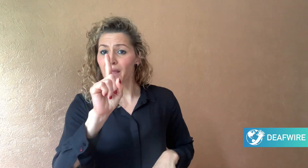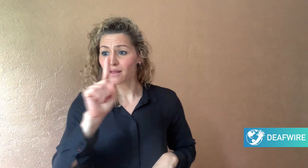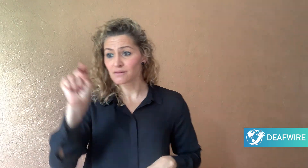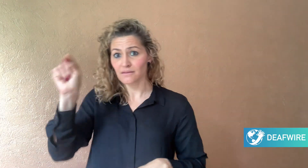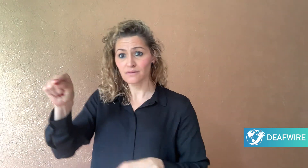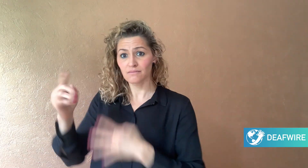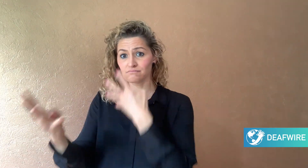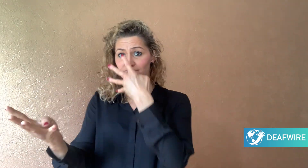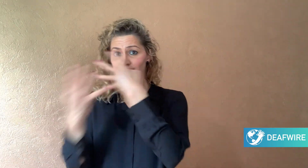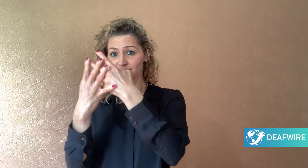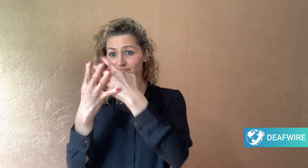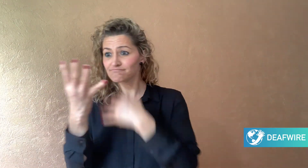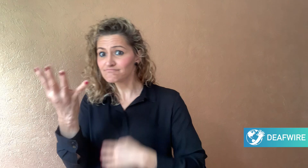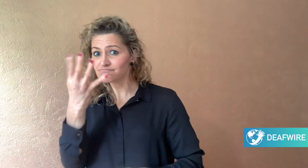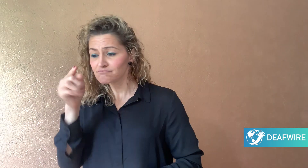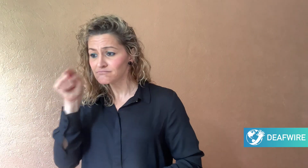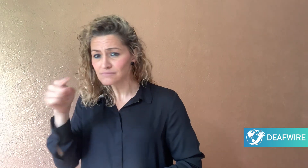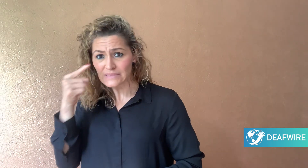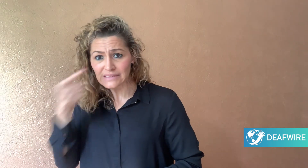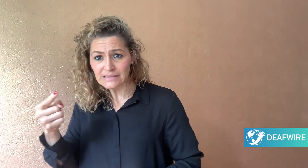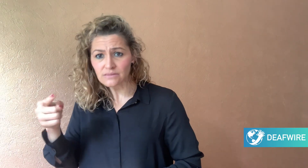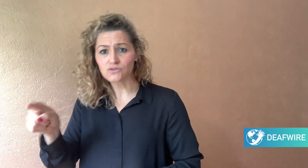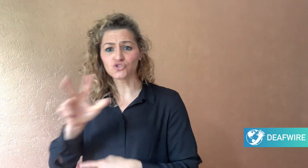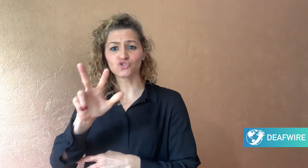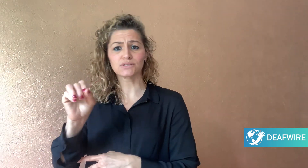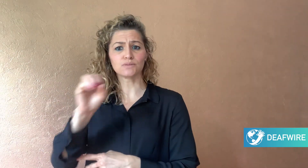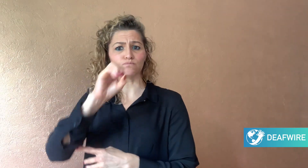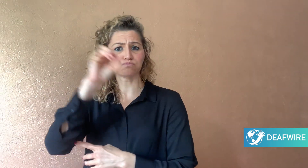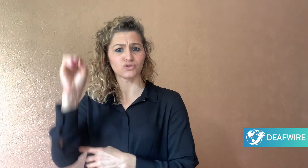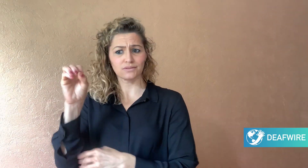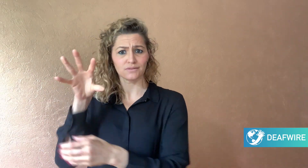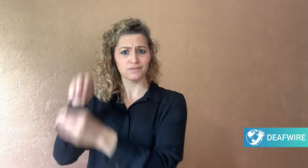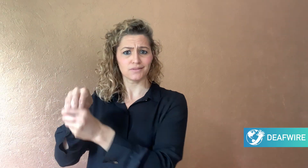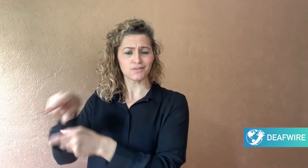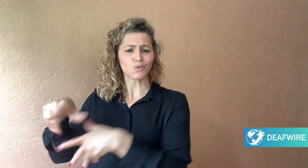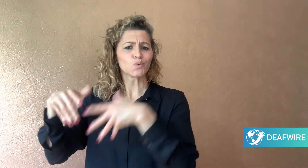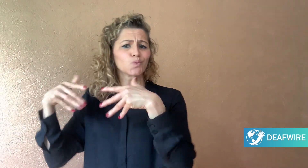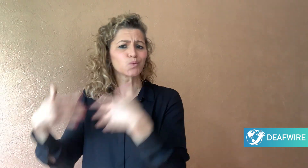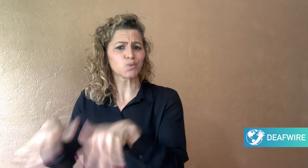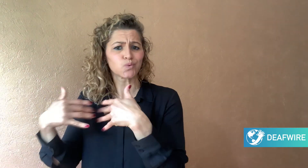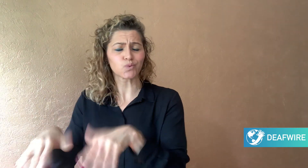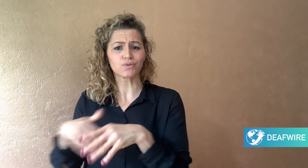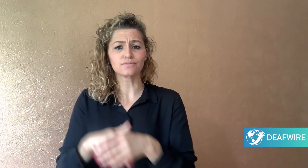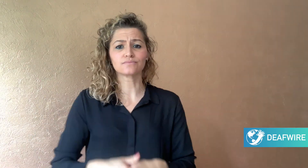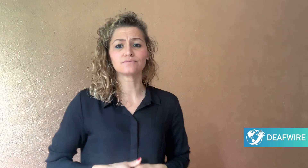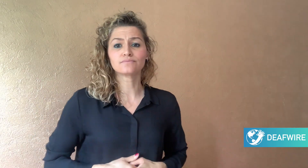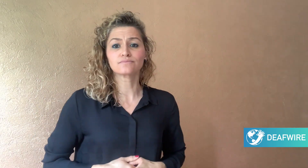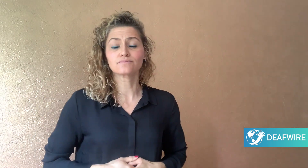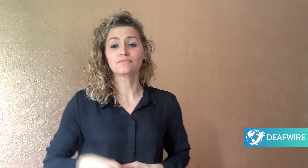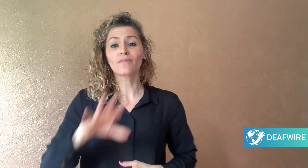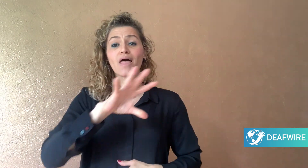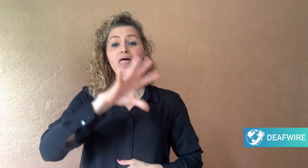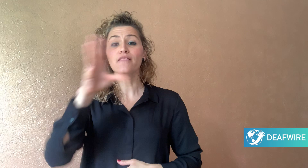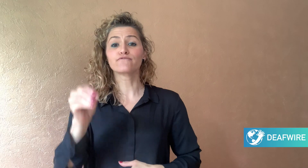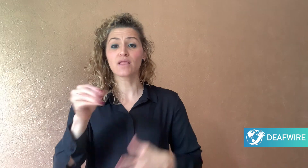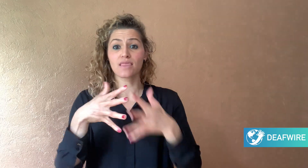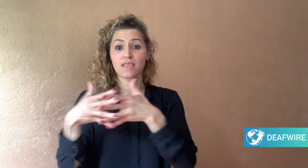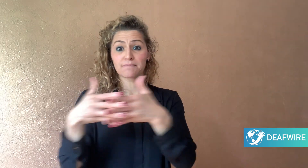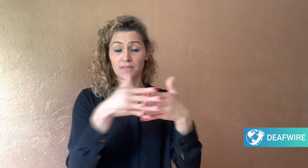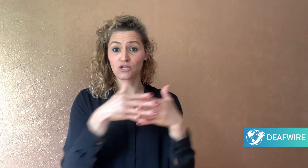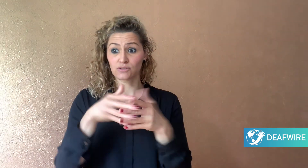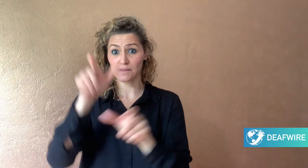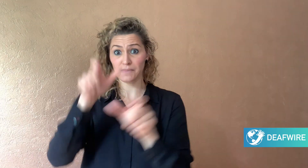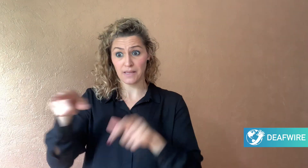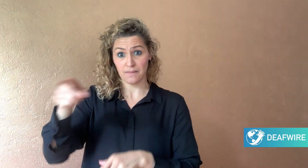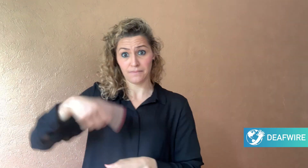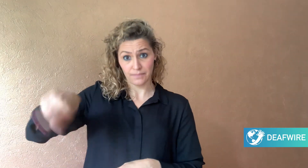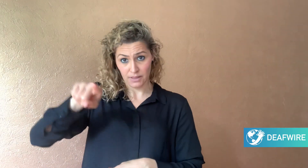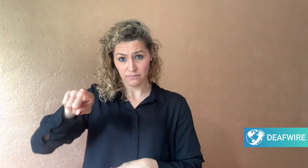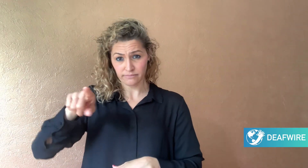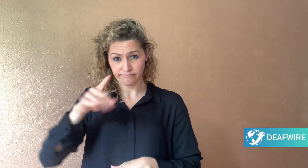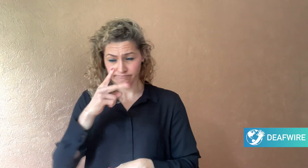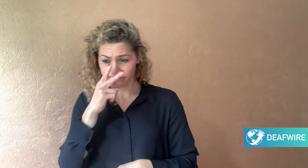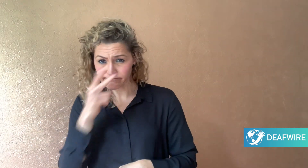but 30% of the prison population. African Americans are incarcerated